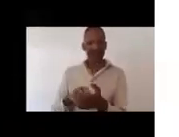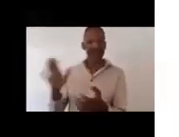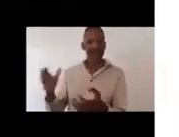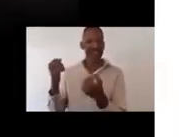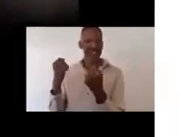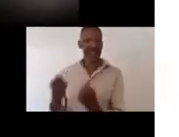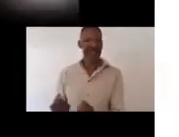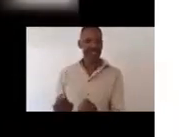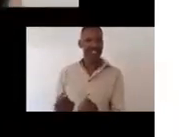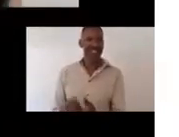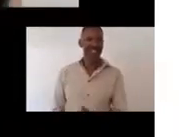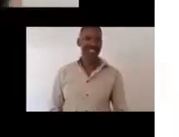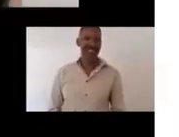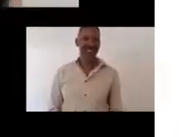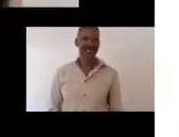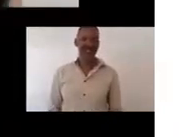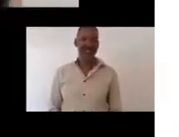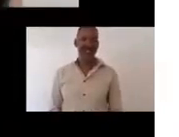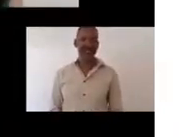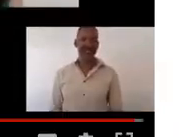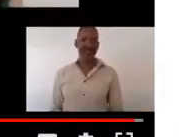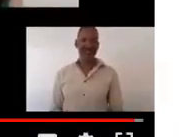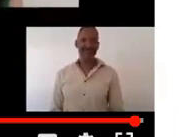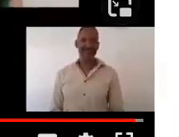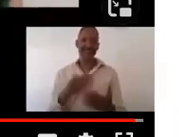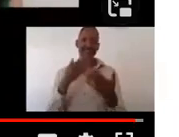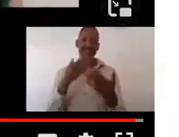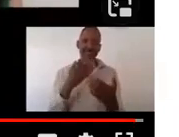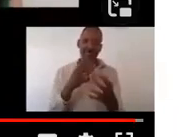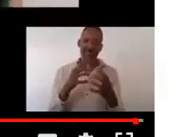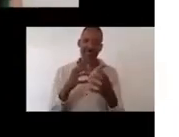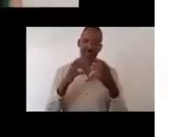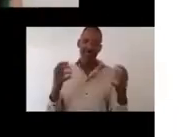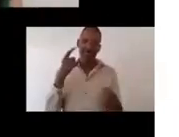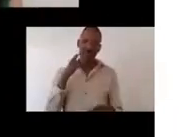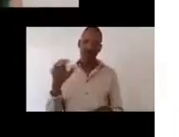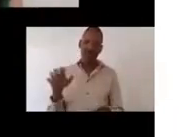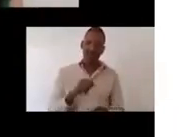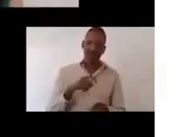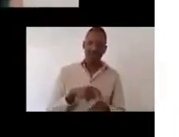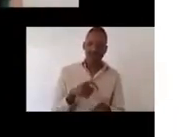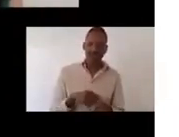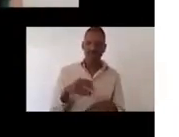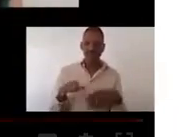Thank you so much for taking the time to learn about steam and young learners at Boston Children's Museum.